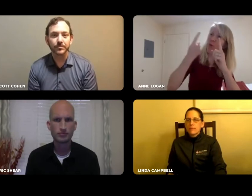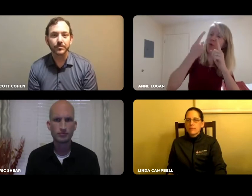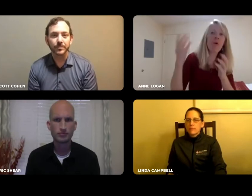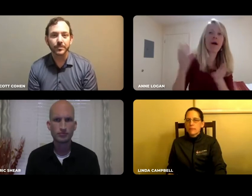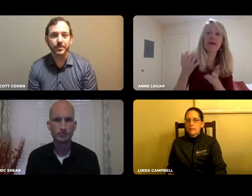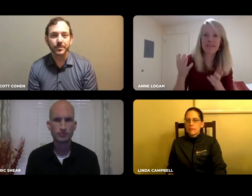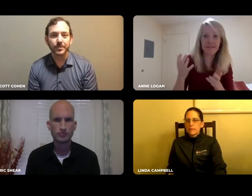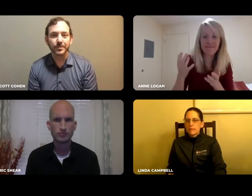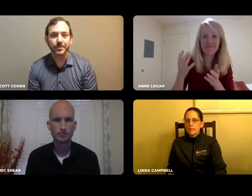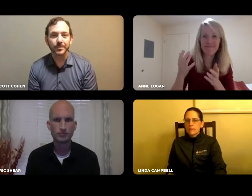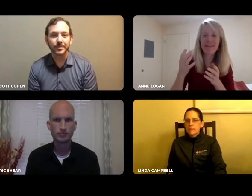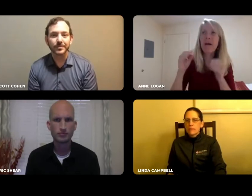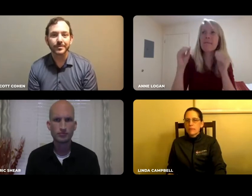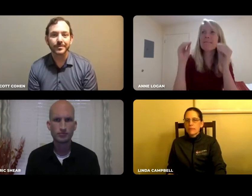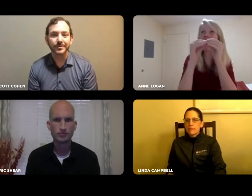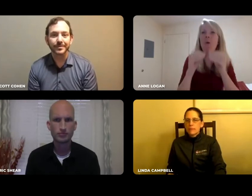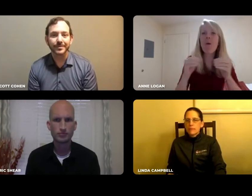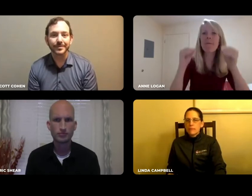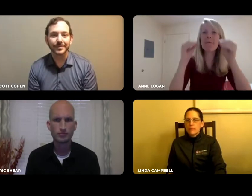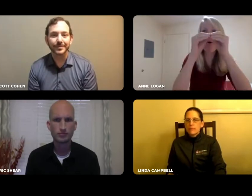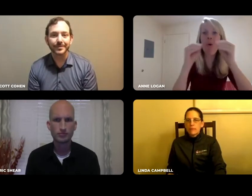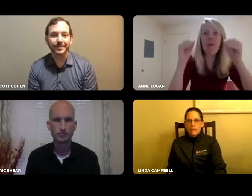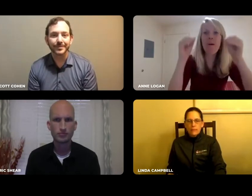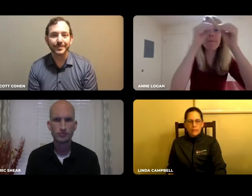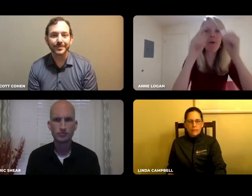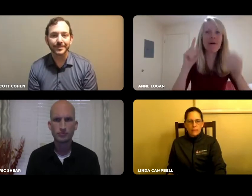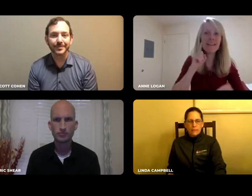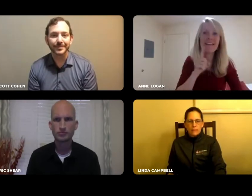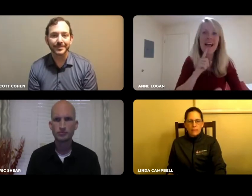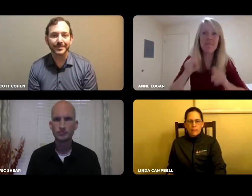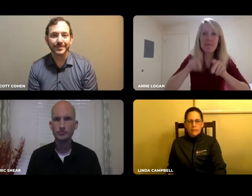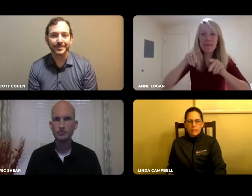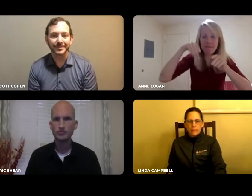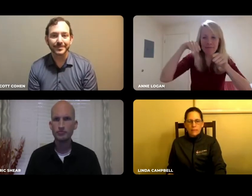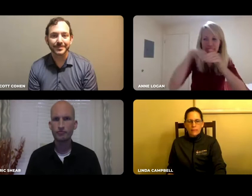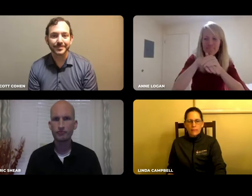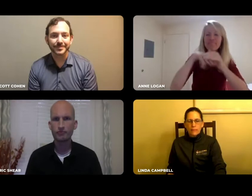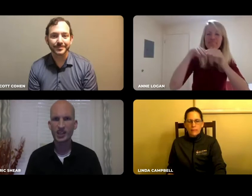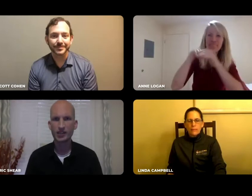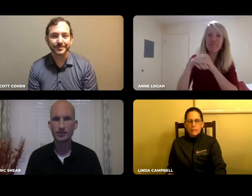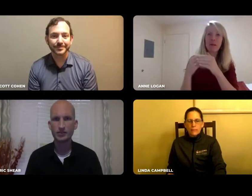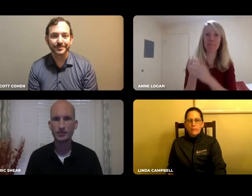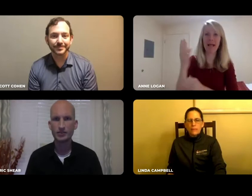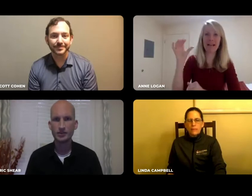And I really want to see those numbers grow.